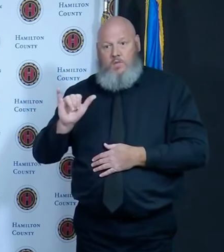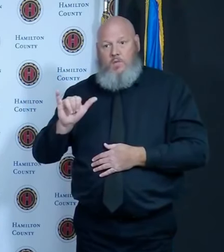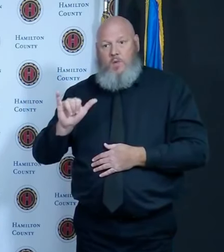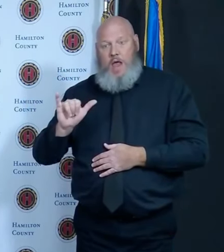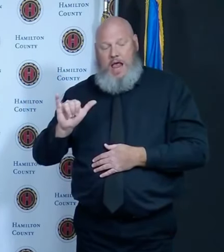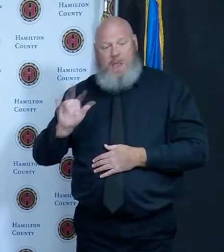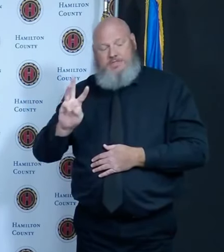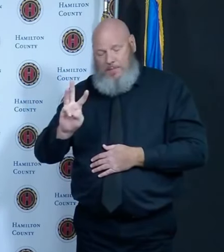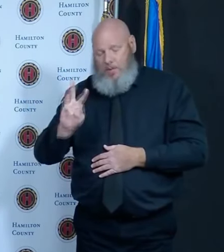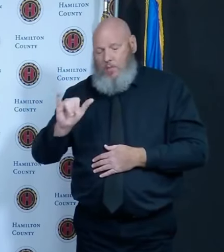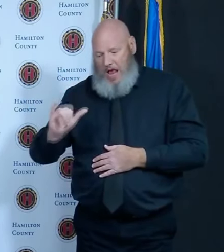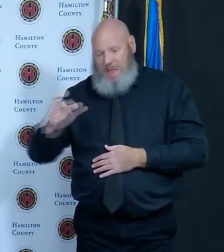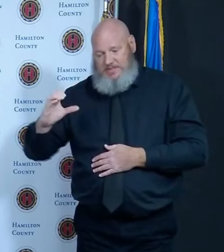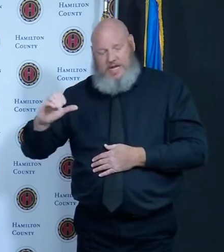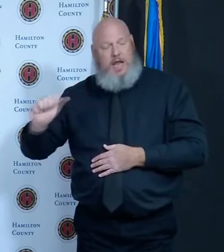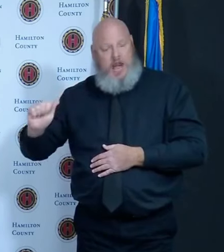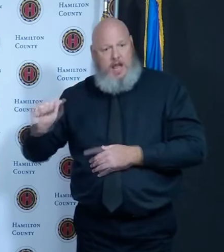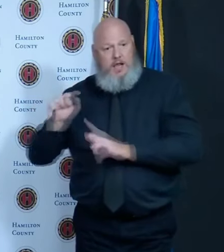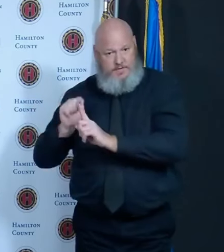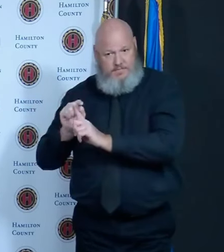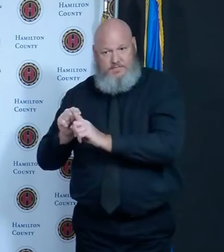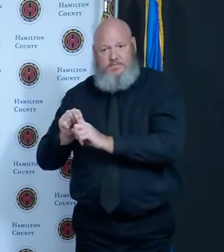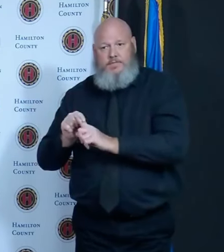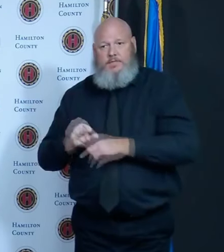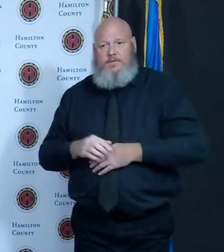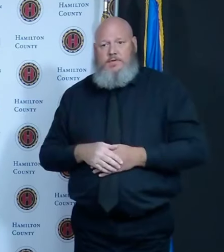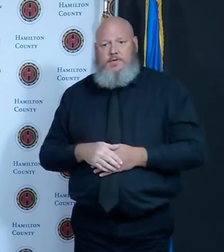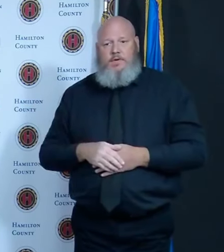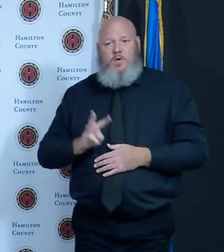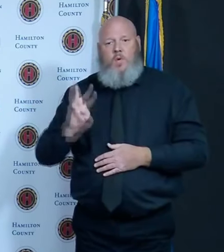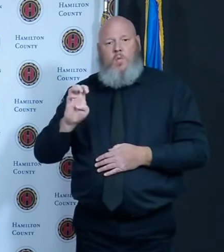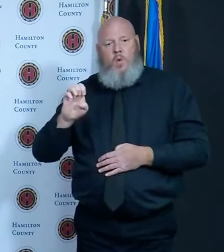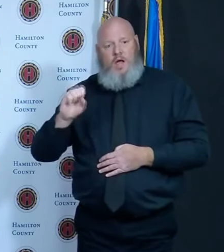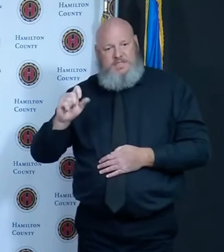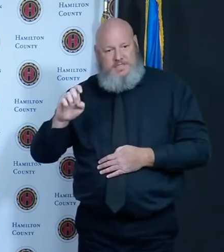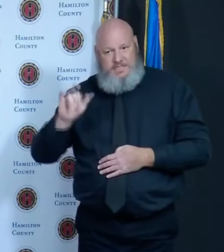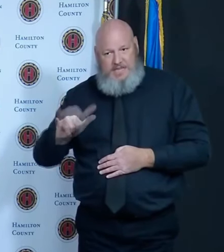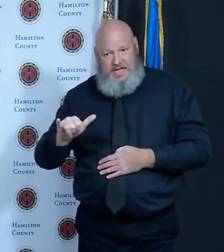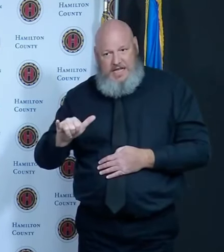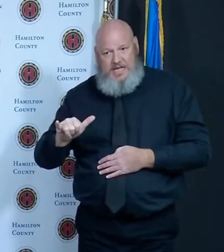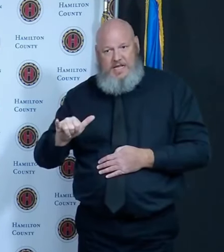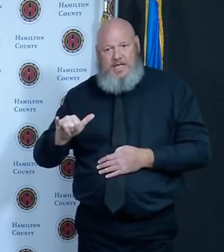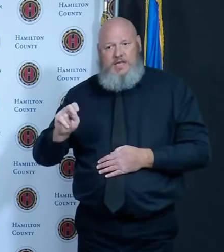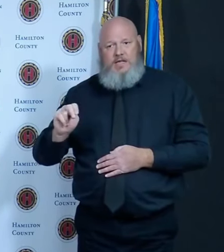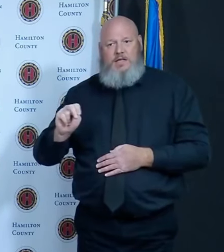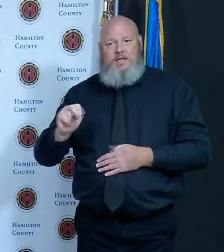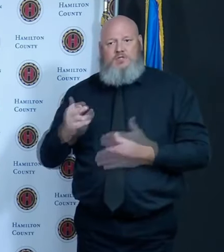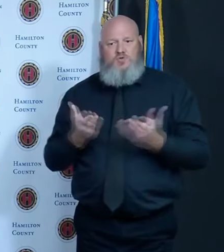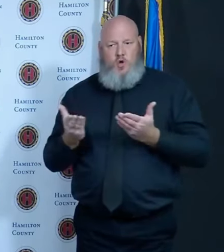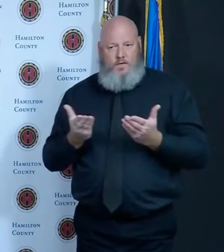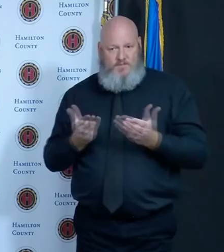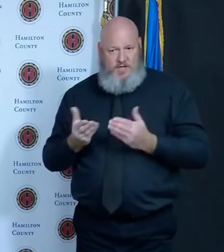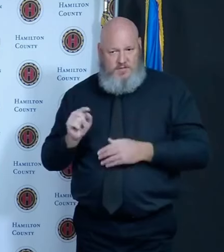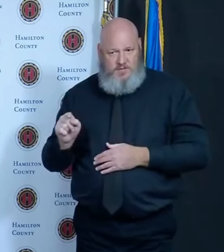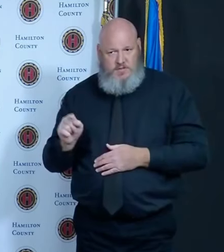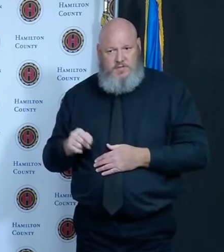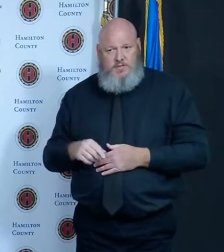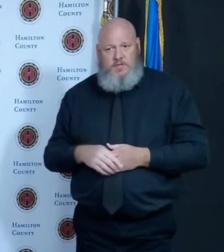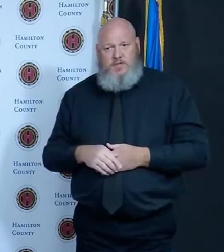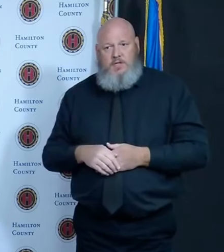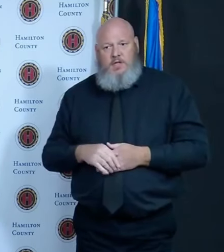Wheels Tender Mercies Our Daily Bread Cathouse First Step Home the FreeStore